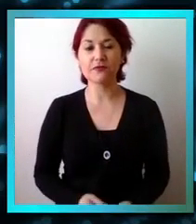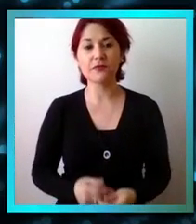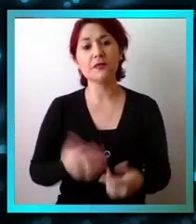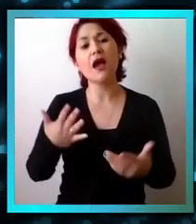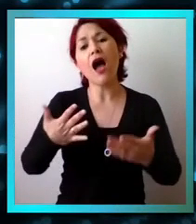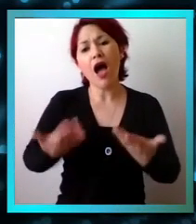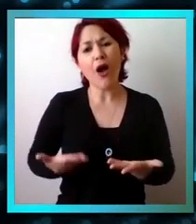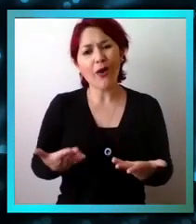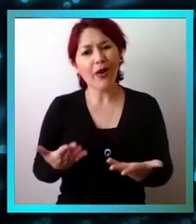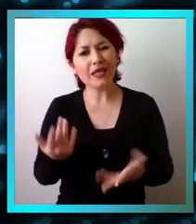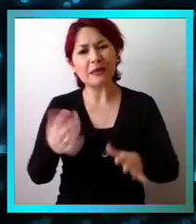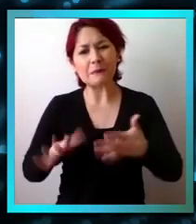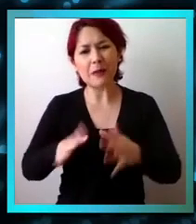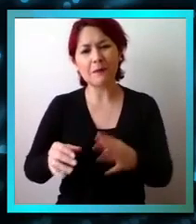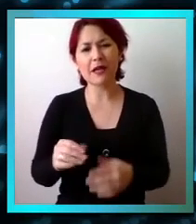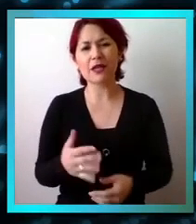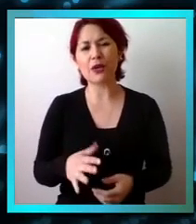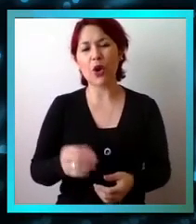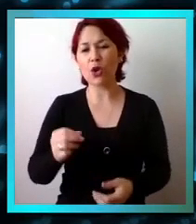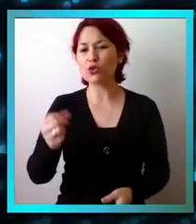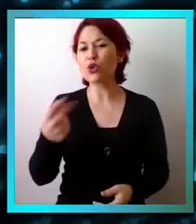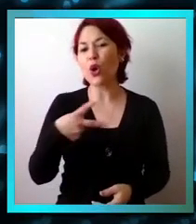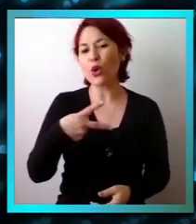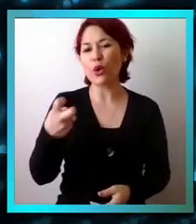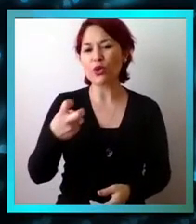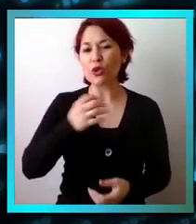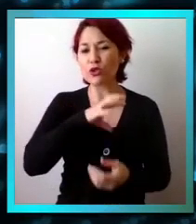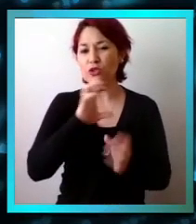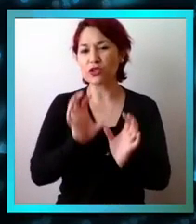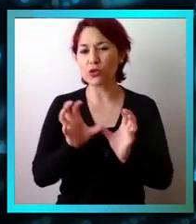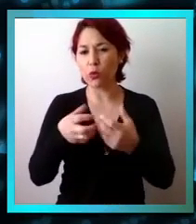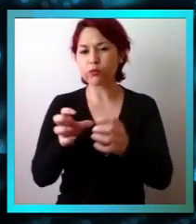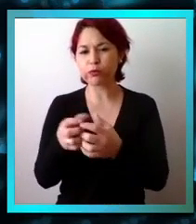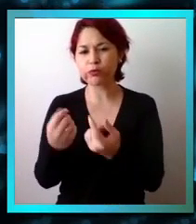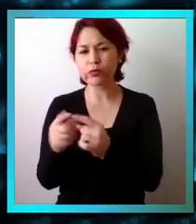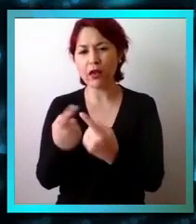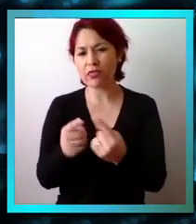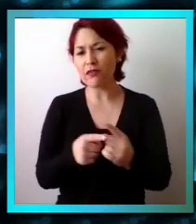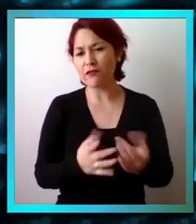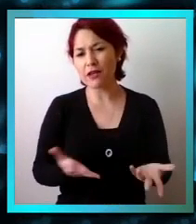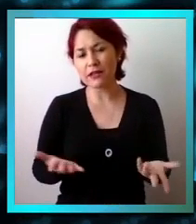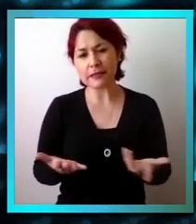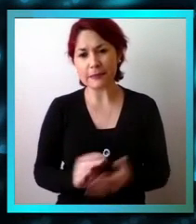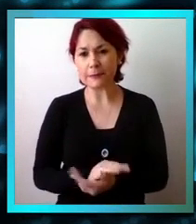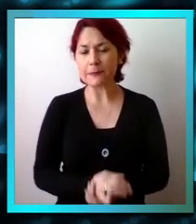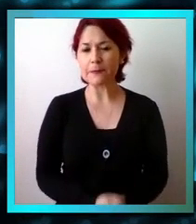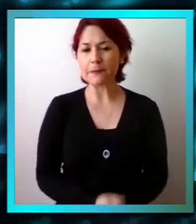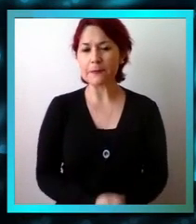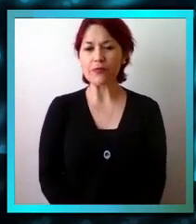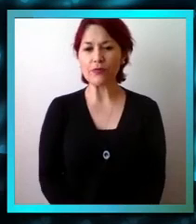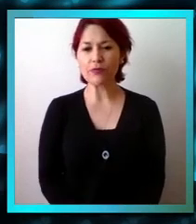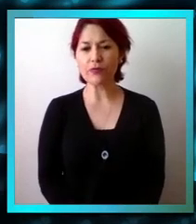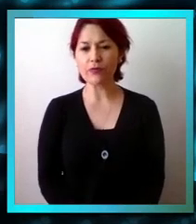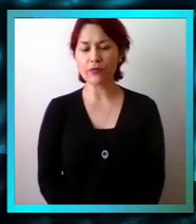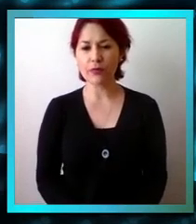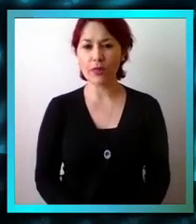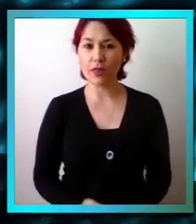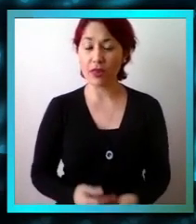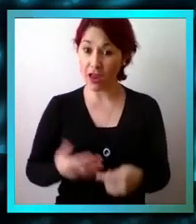um many of them most of them uh they are state-sponsored uh espionage uh tools uh